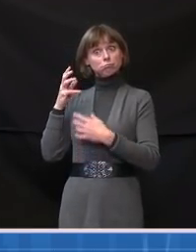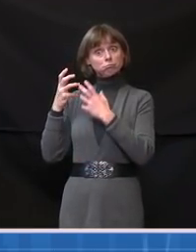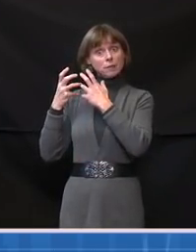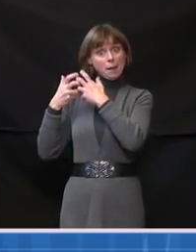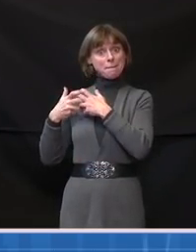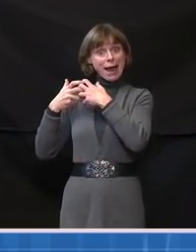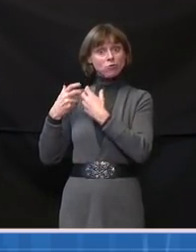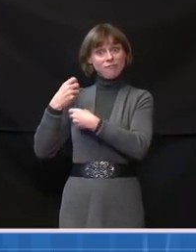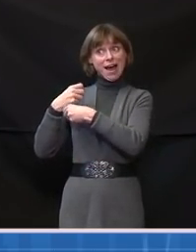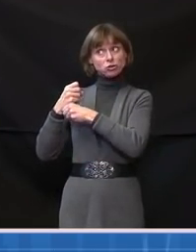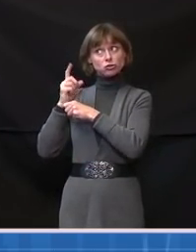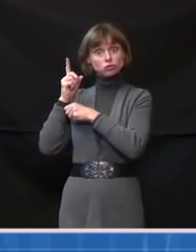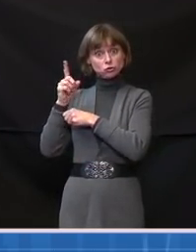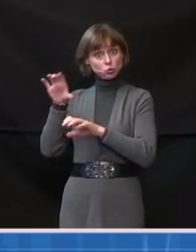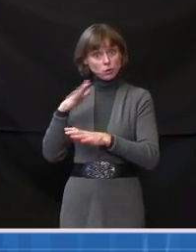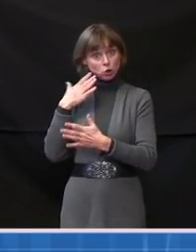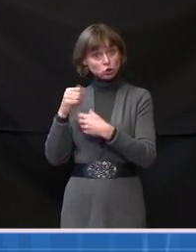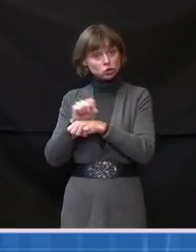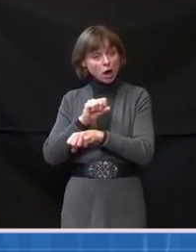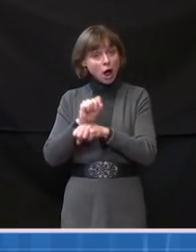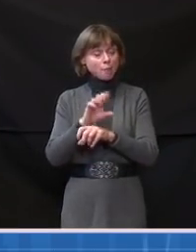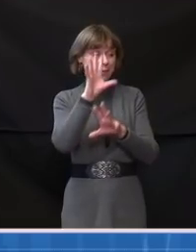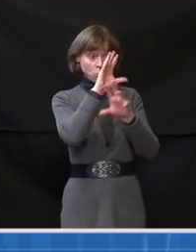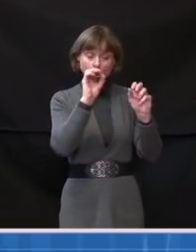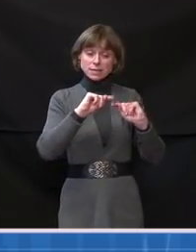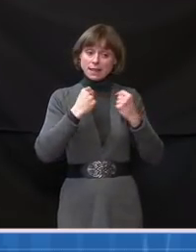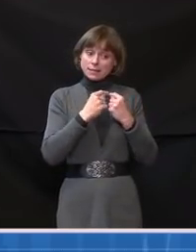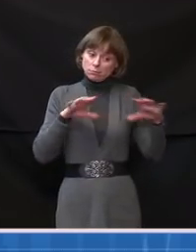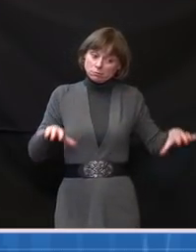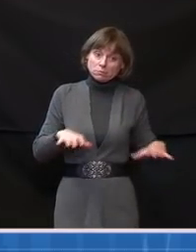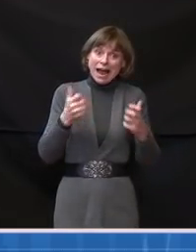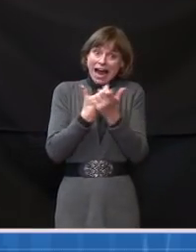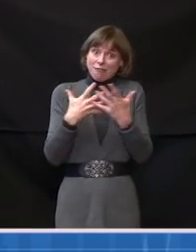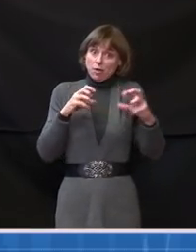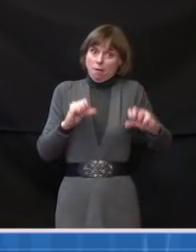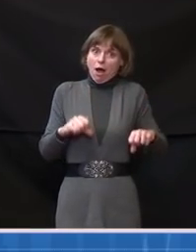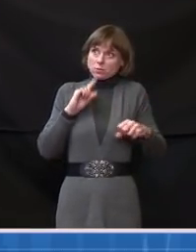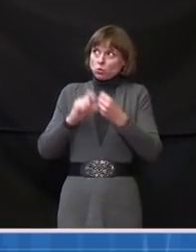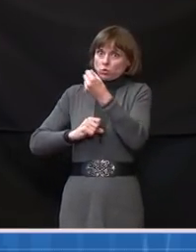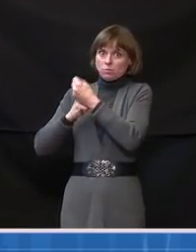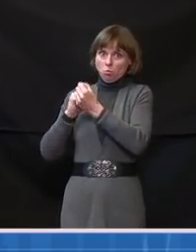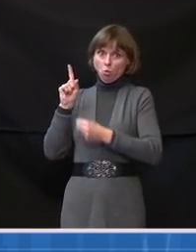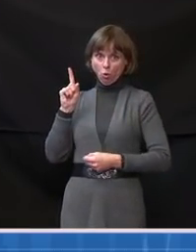and the President and the team doing all we can to support that manufacturing process, including --